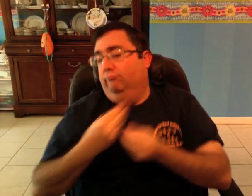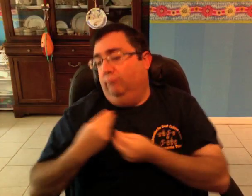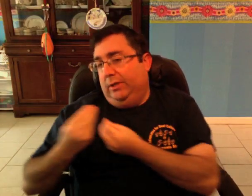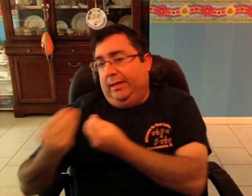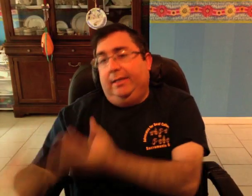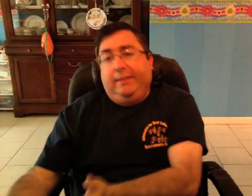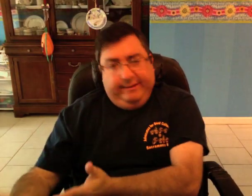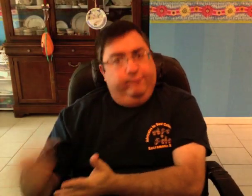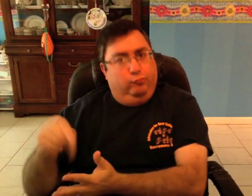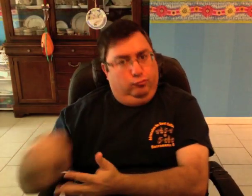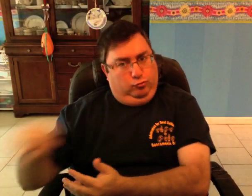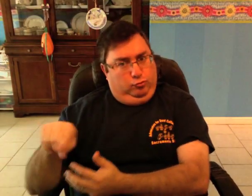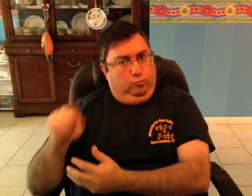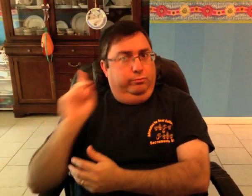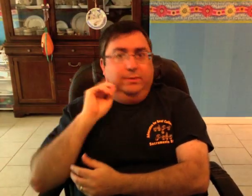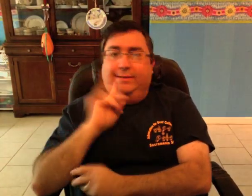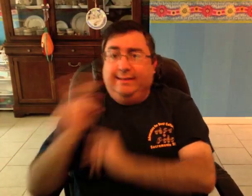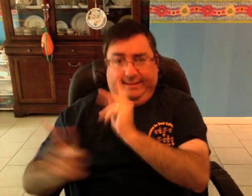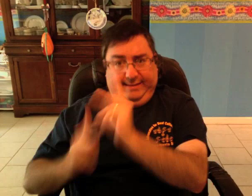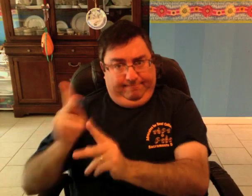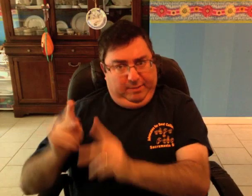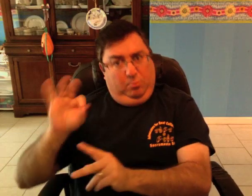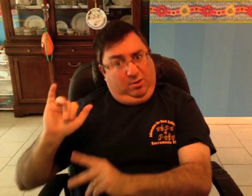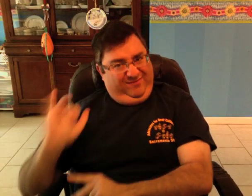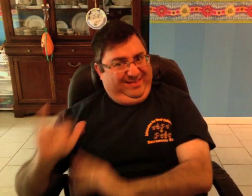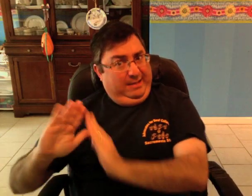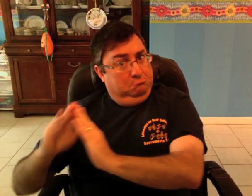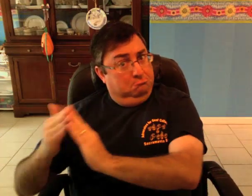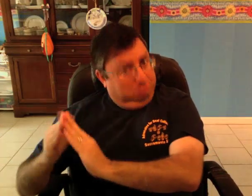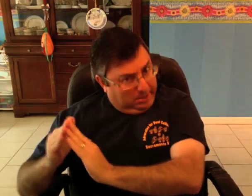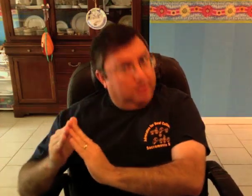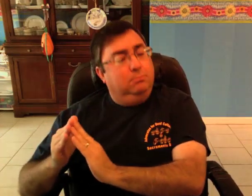as a gift to the Deaf people of that village.